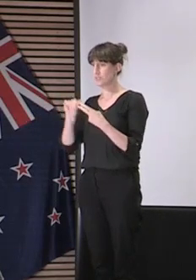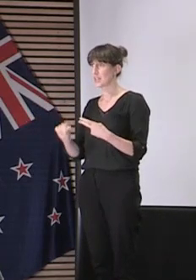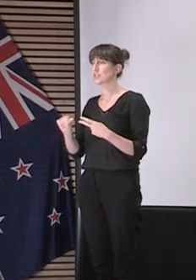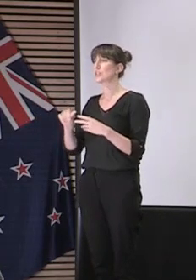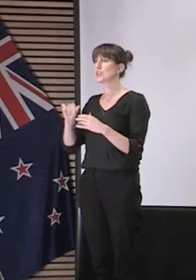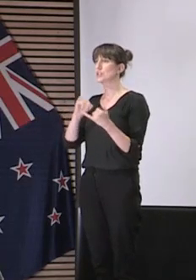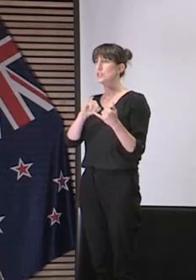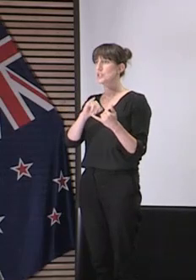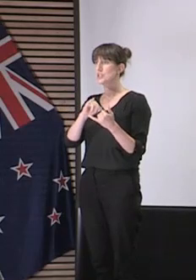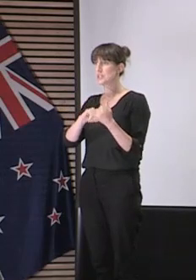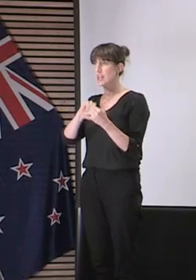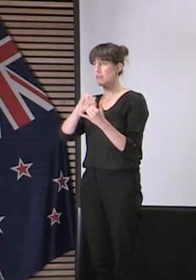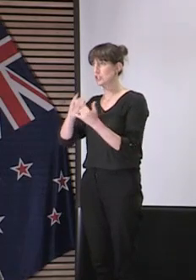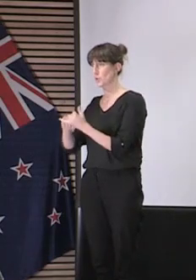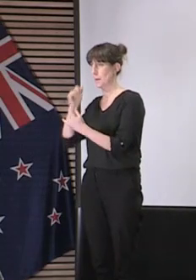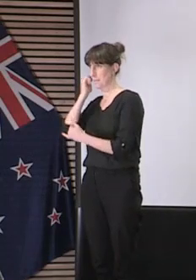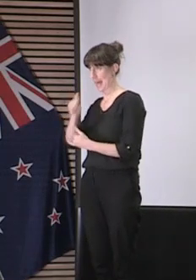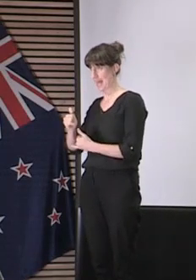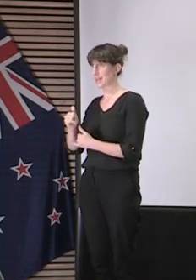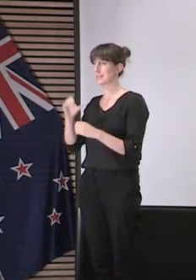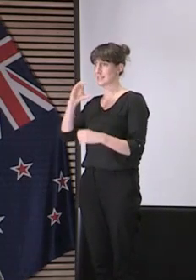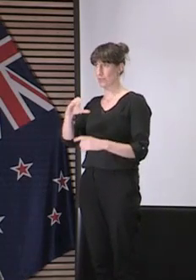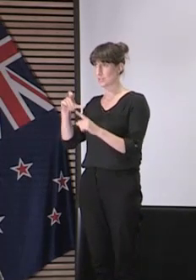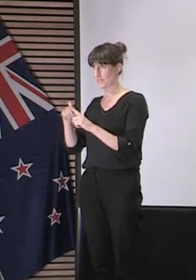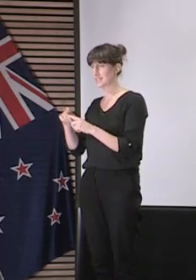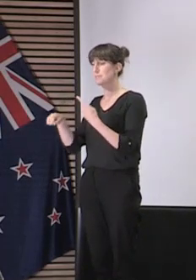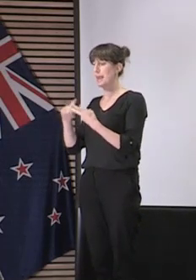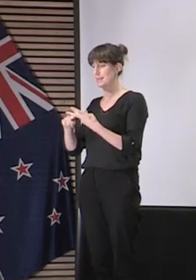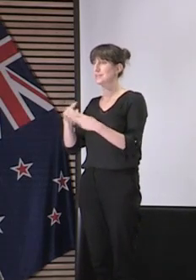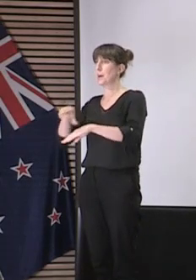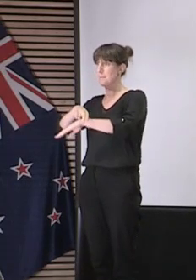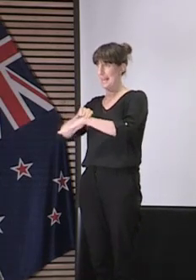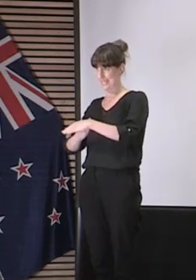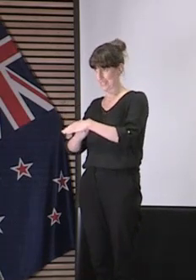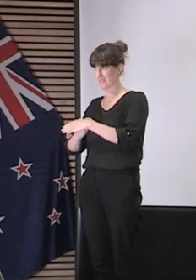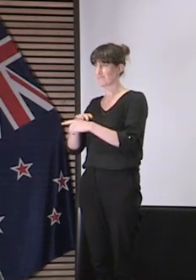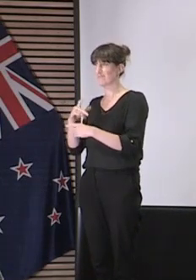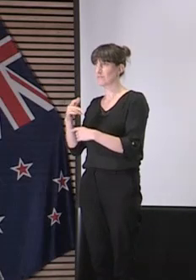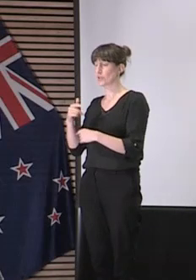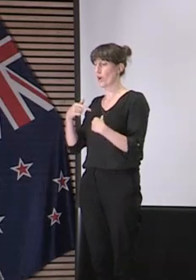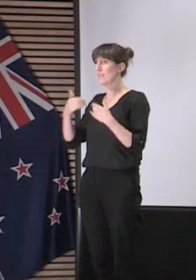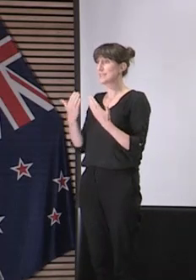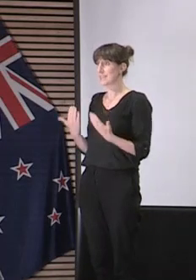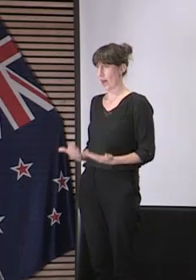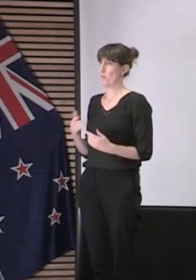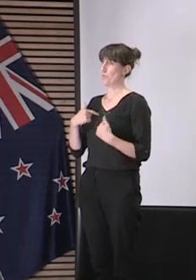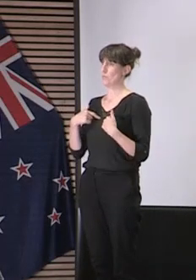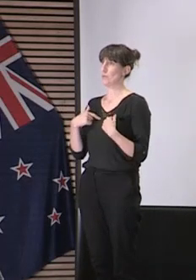chance to hear from the commissioner of police and Sarah Stuart-Black the